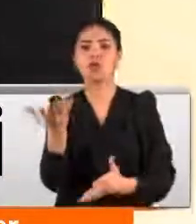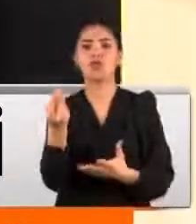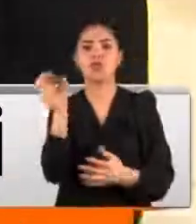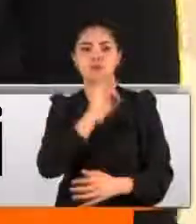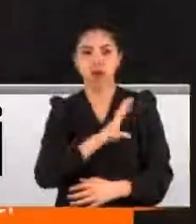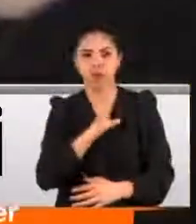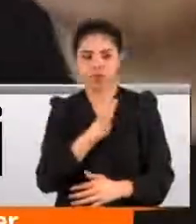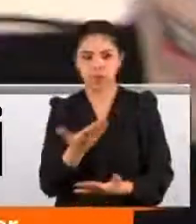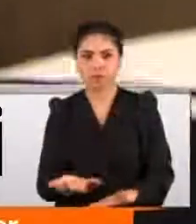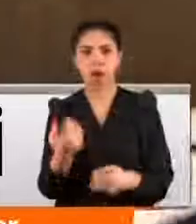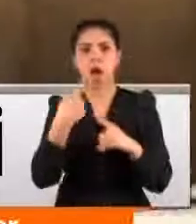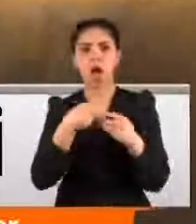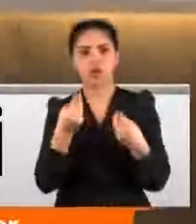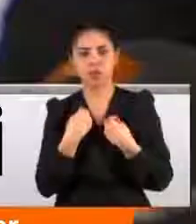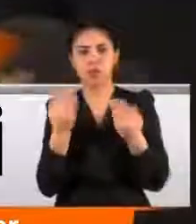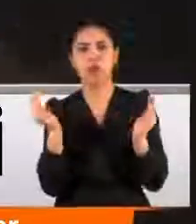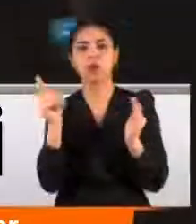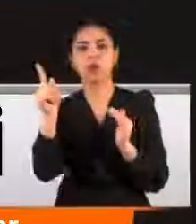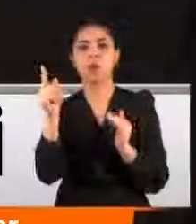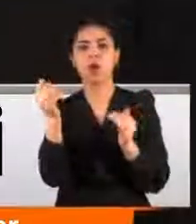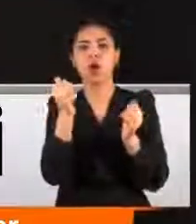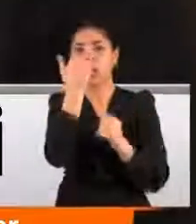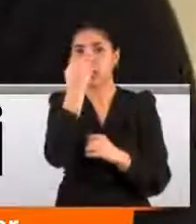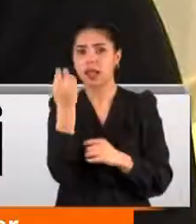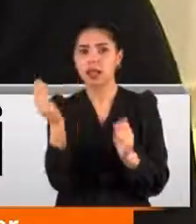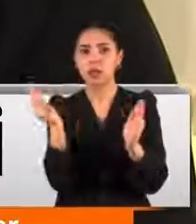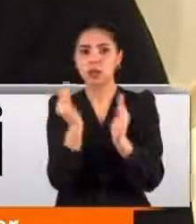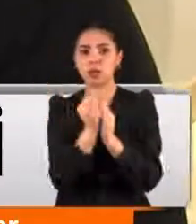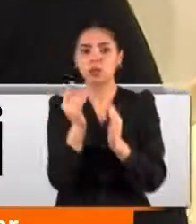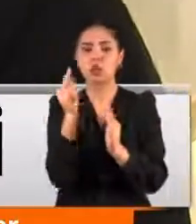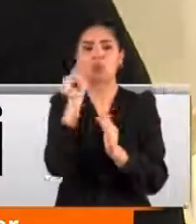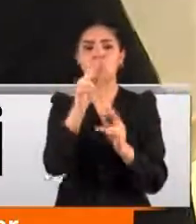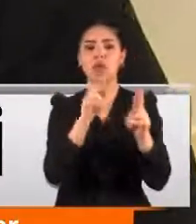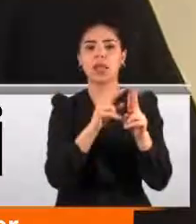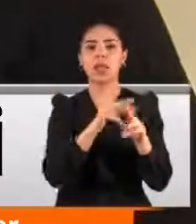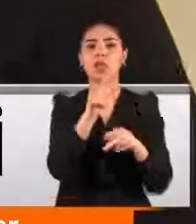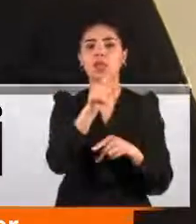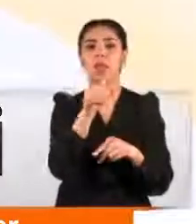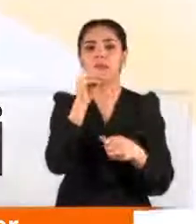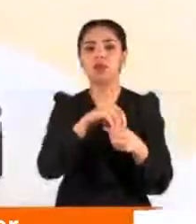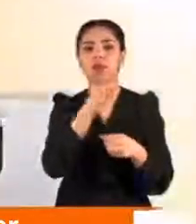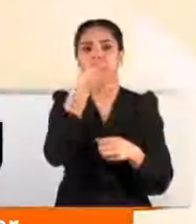and very effective. it shrunk quite a lot. With these drugs I do not experince the side effects that I had with chemotherapy